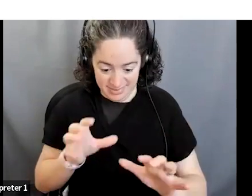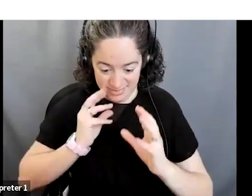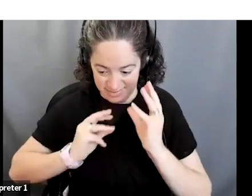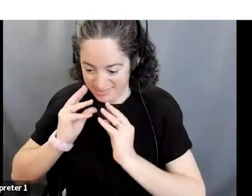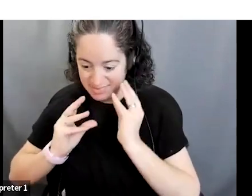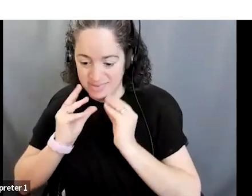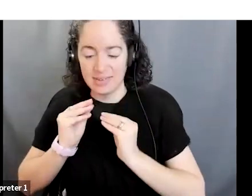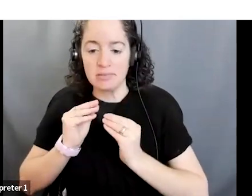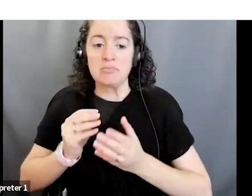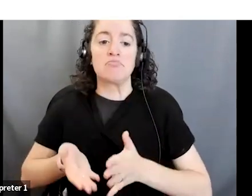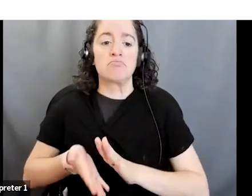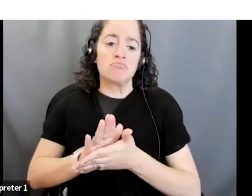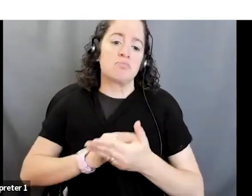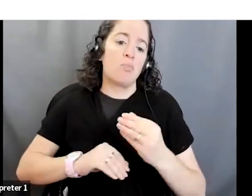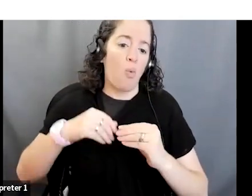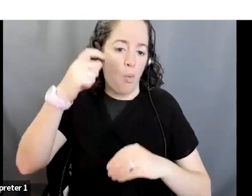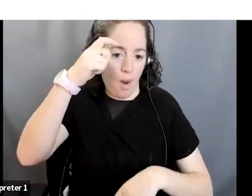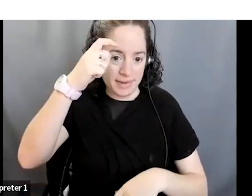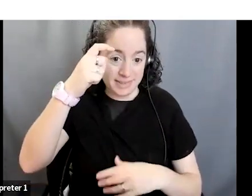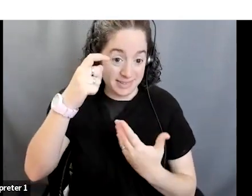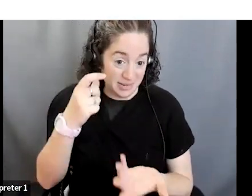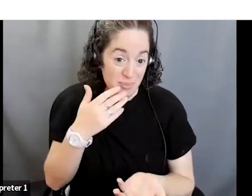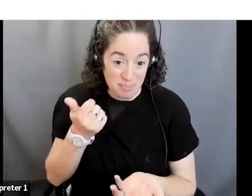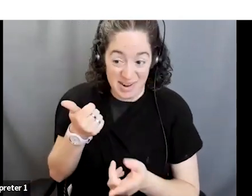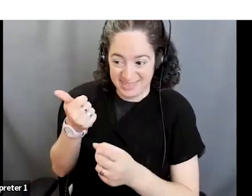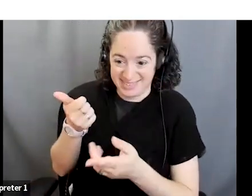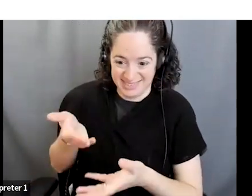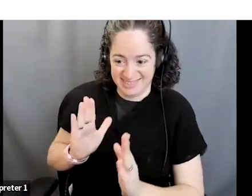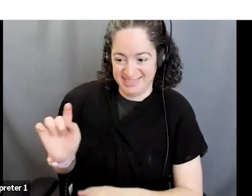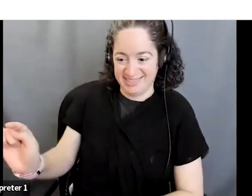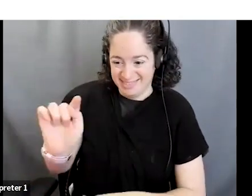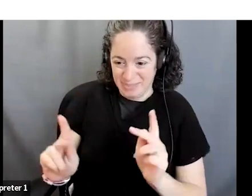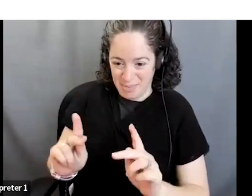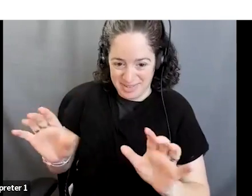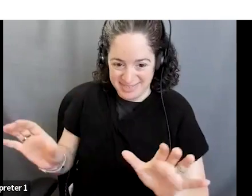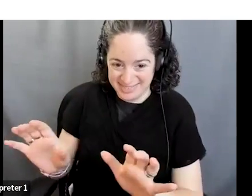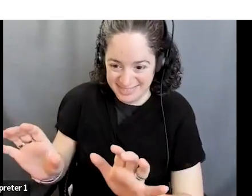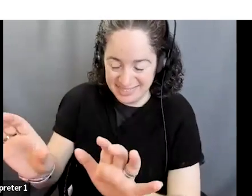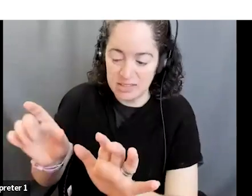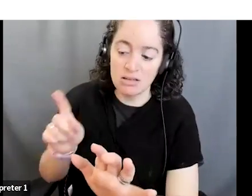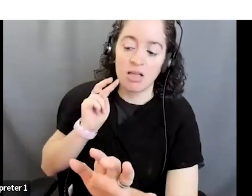It is a great time to learn from what other plugins have done and learn lessons about what has gone